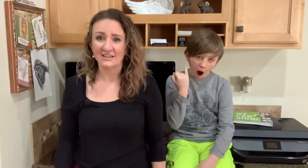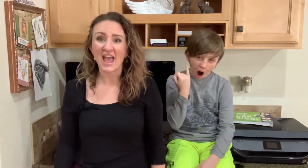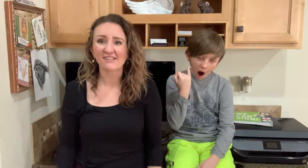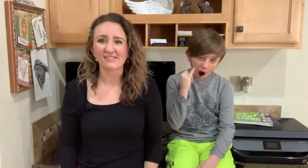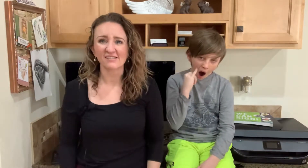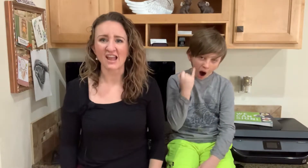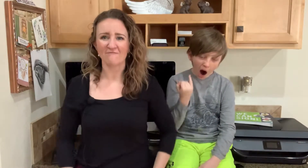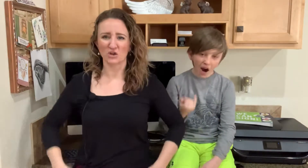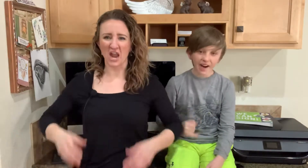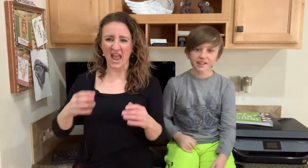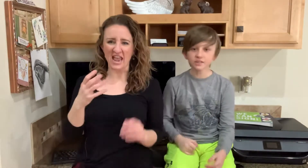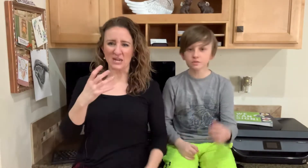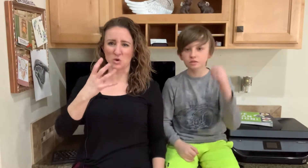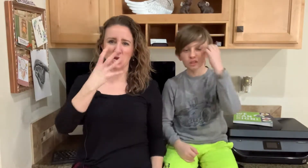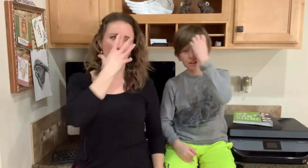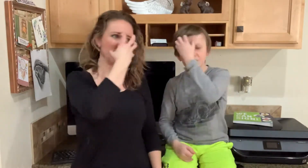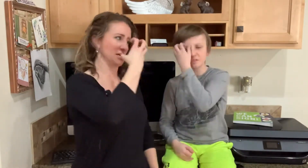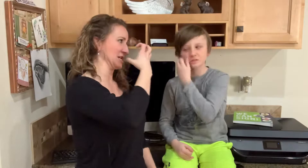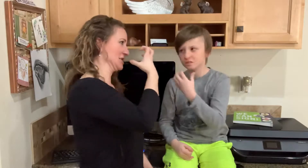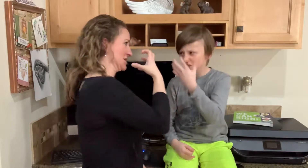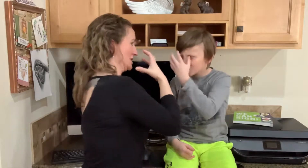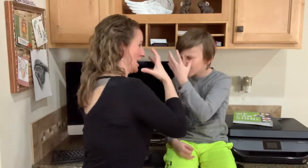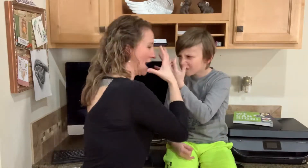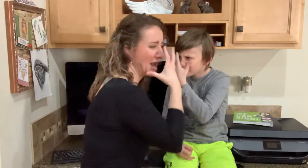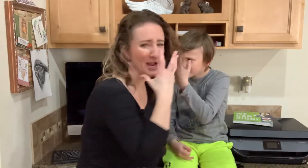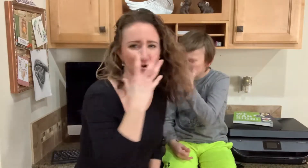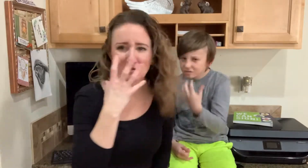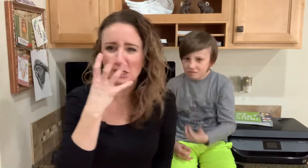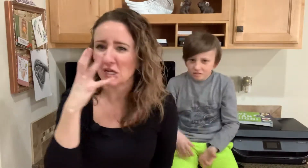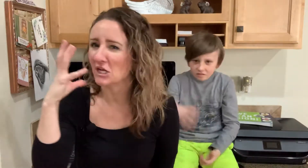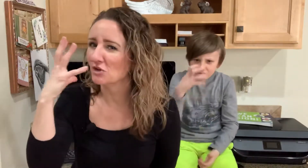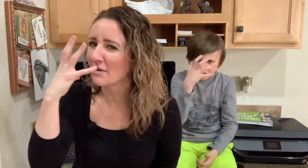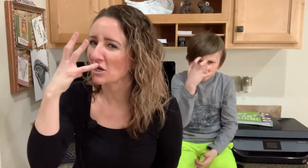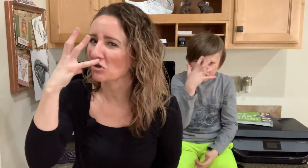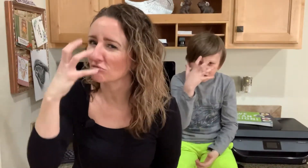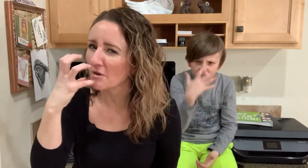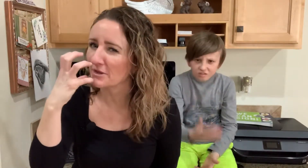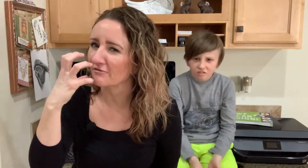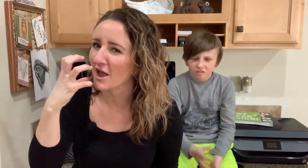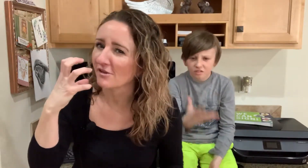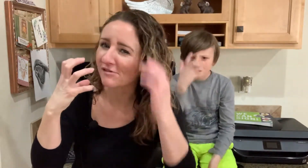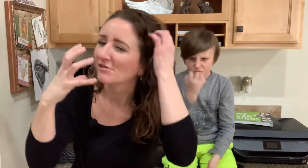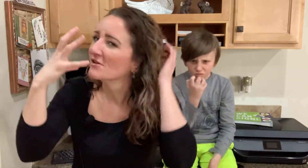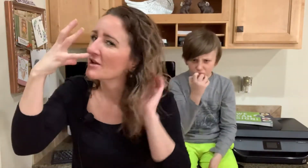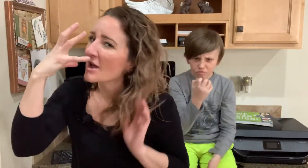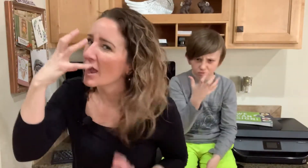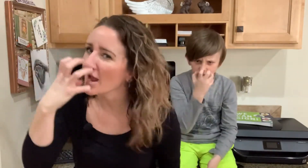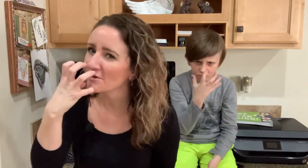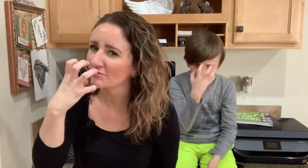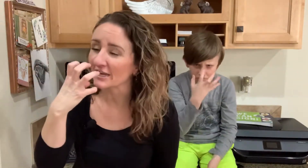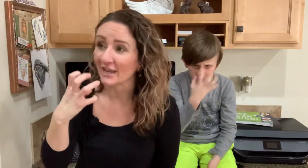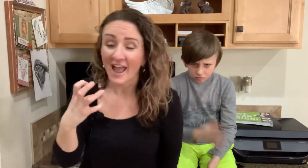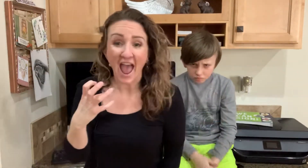Next is the sign for angry. Angry, you make a grumpy face. Angry.